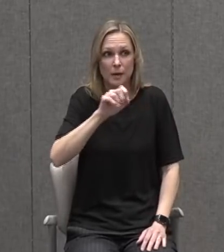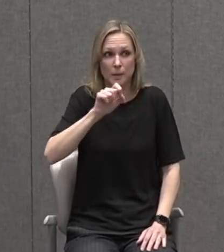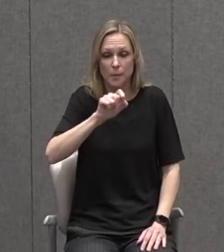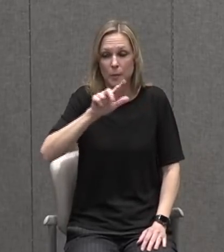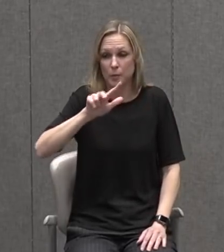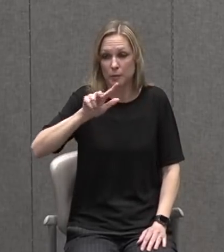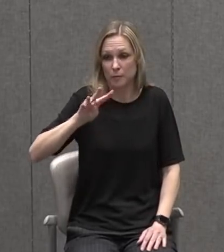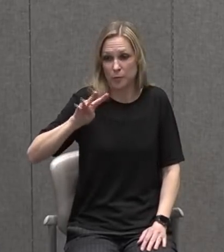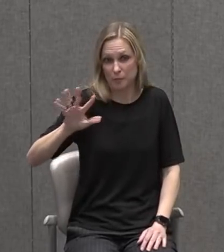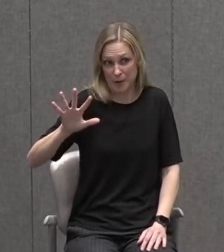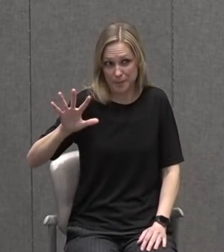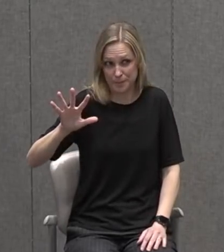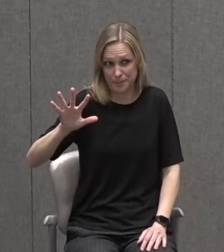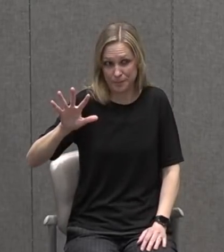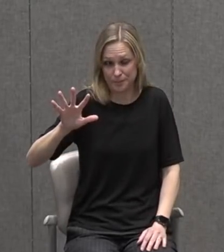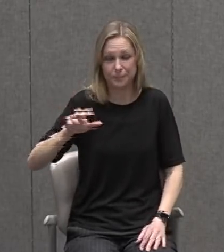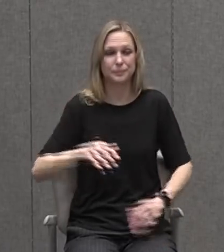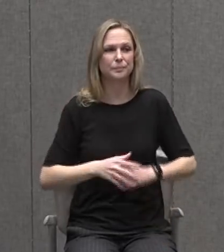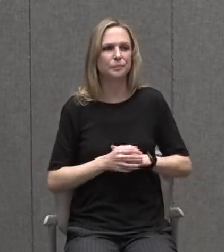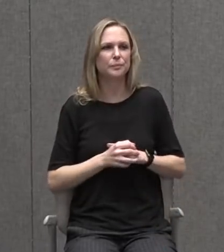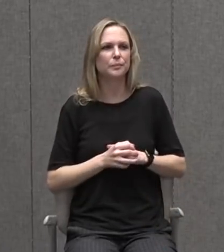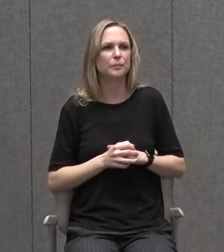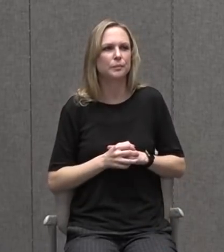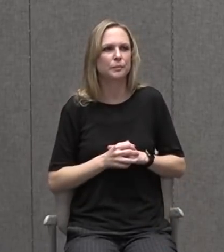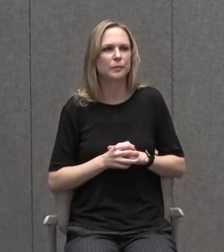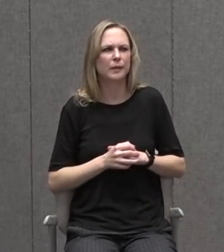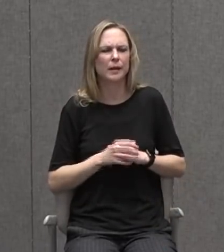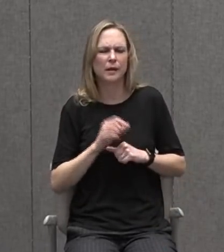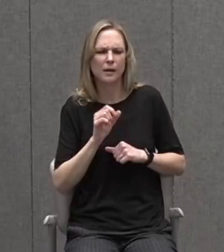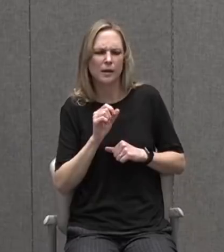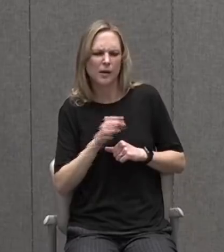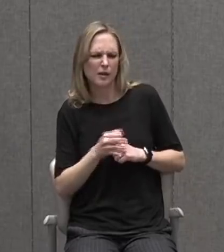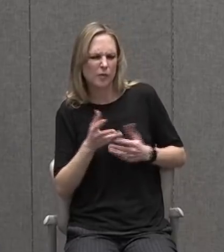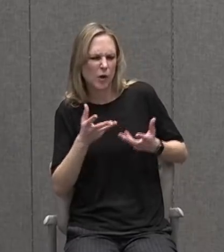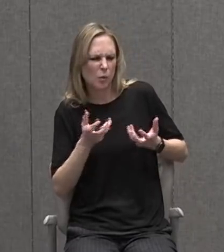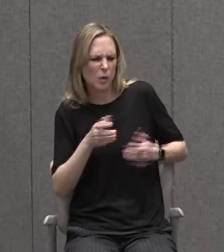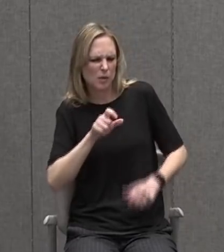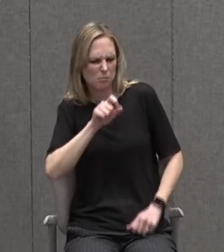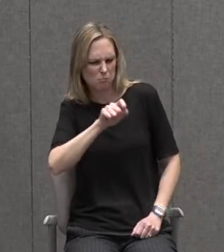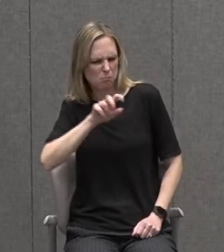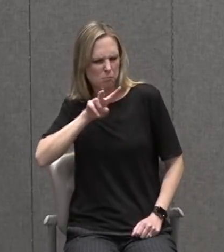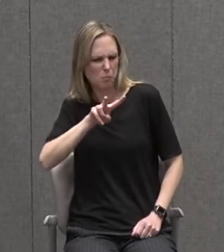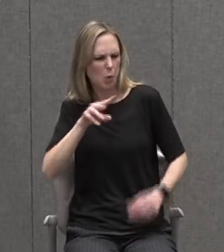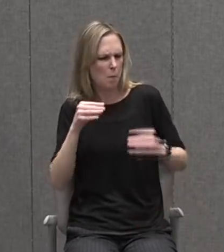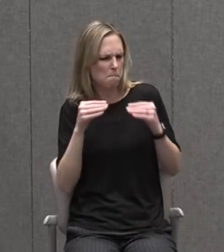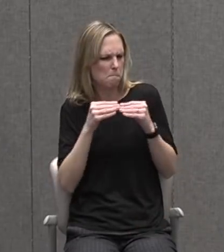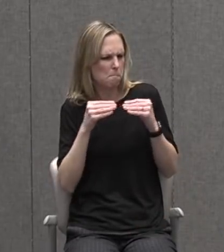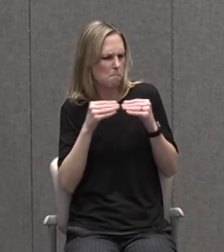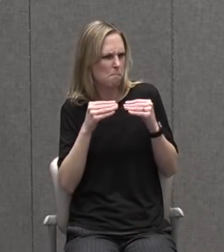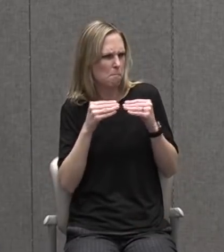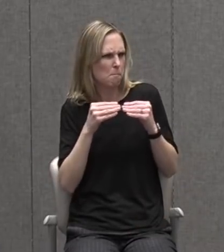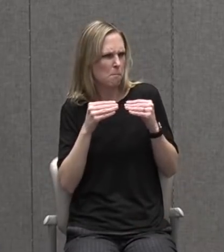hundredths or thousandths, excuse me. So if I'm looking for two tenths more, will I need to go to my ones?